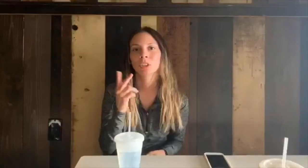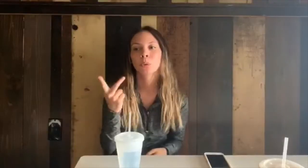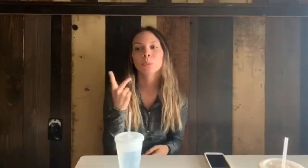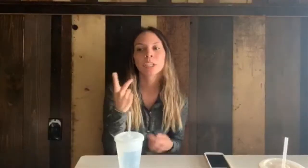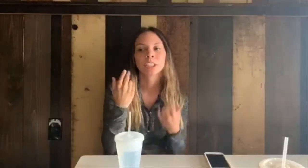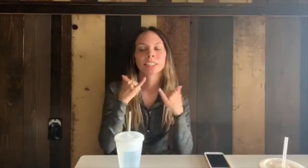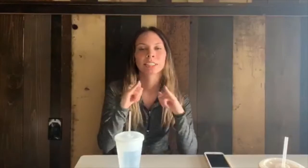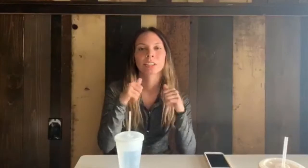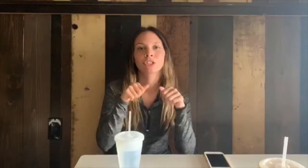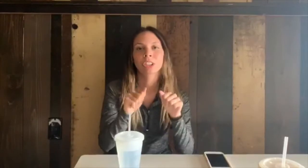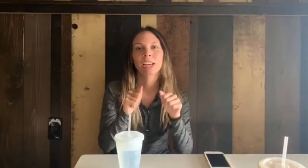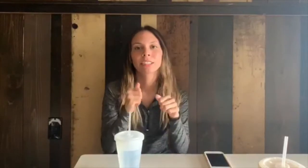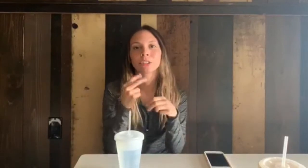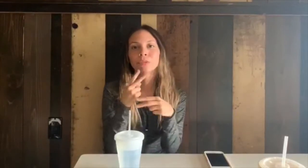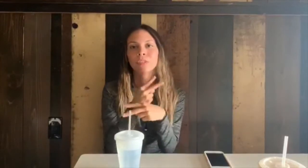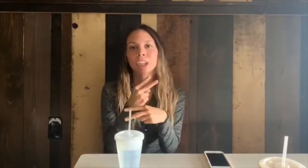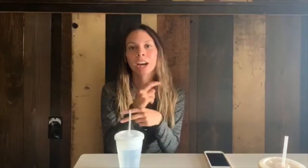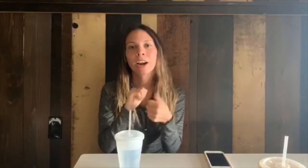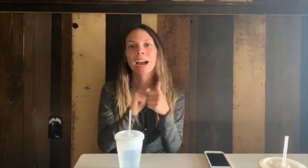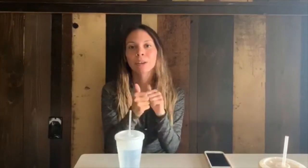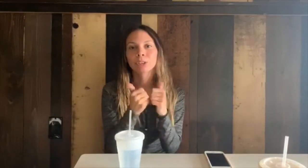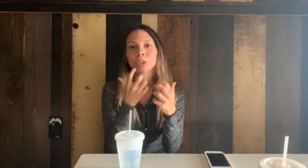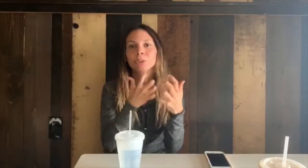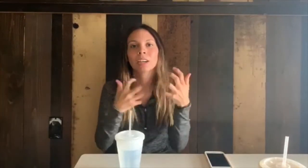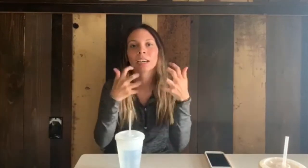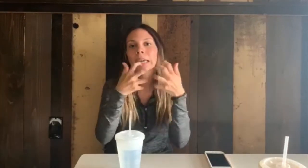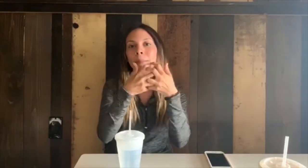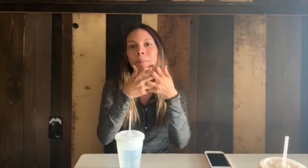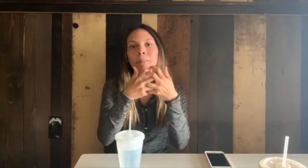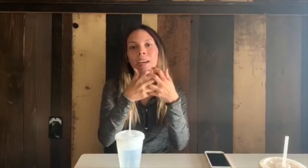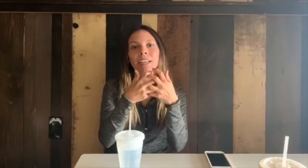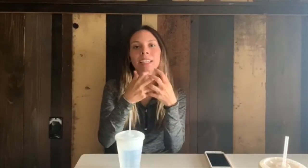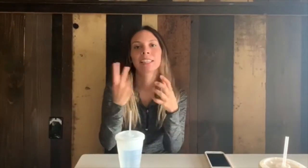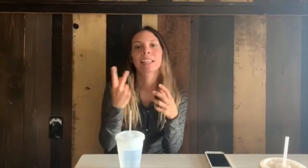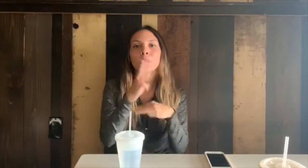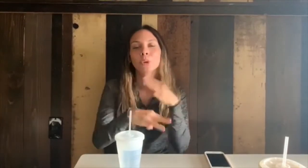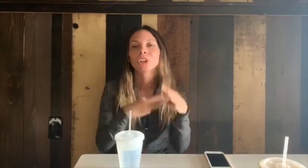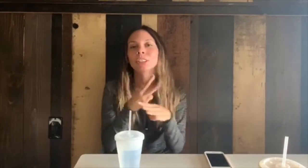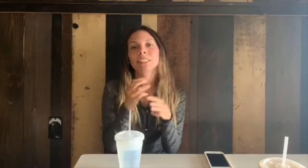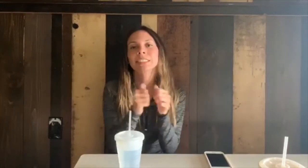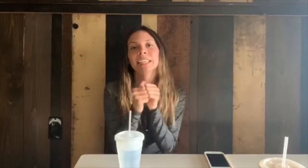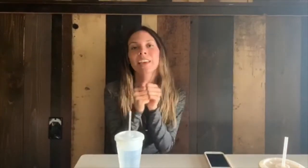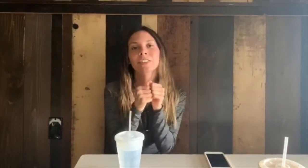We're still trying to figure out how to combine Our worlds together.